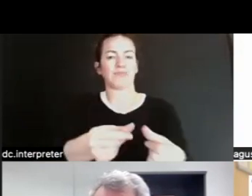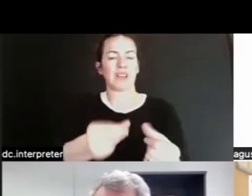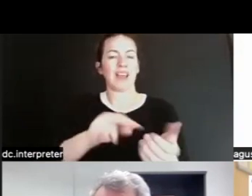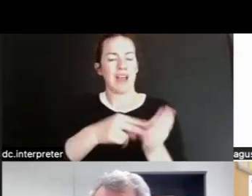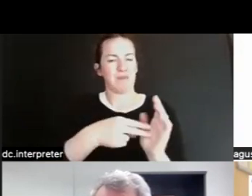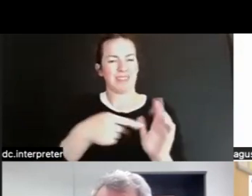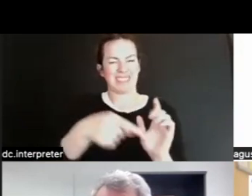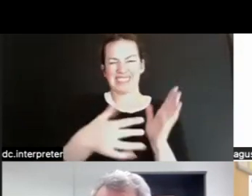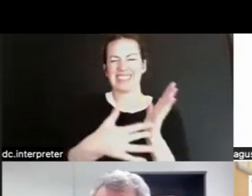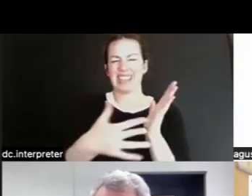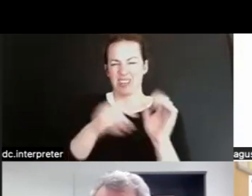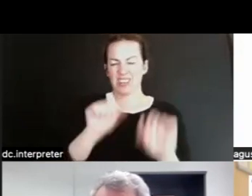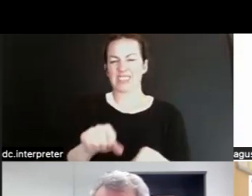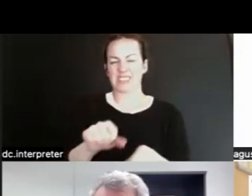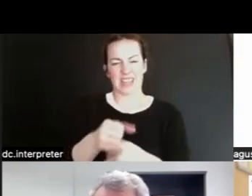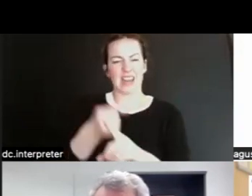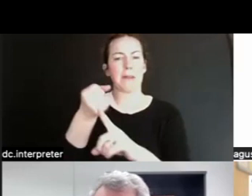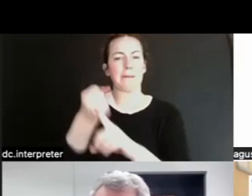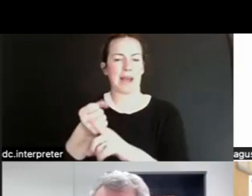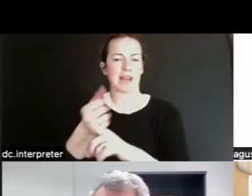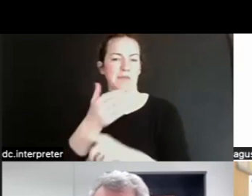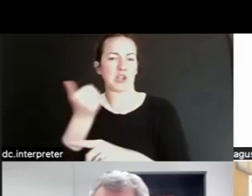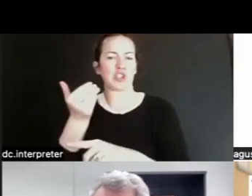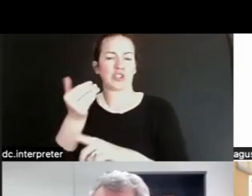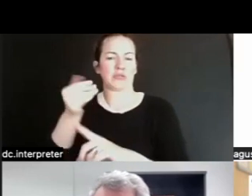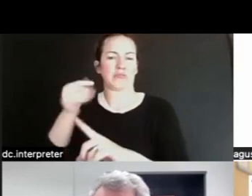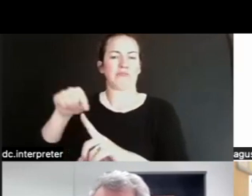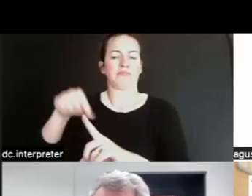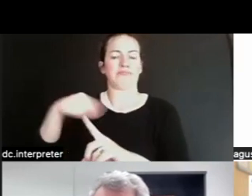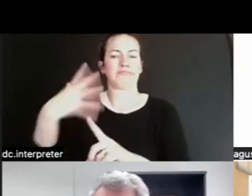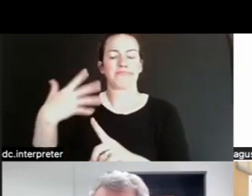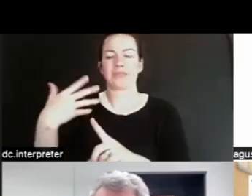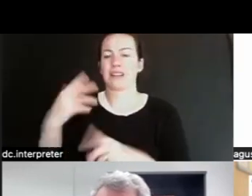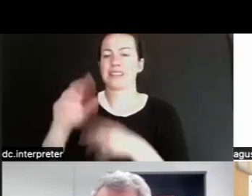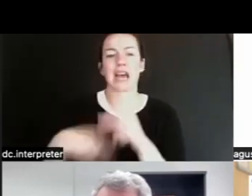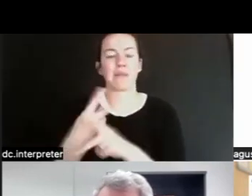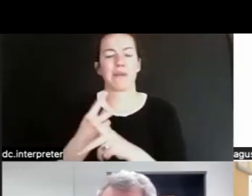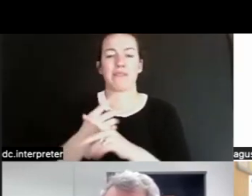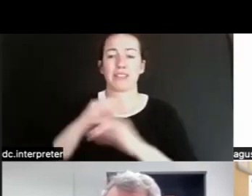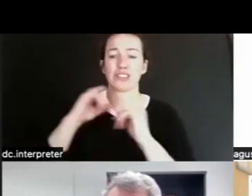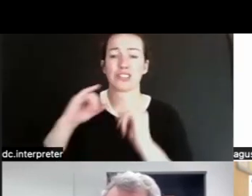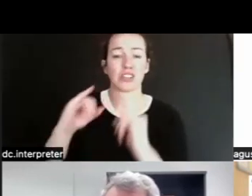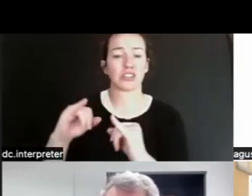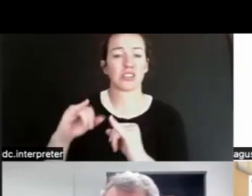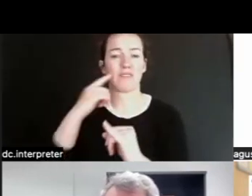has a direct impact in terms of the the type of instruction that that teachers can deliver,